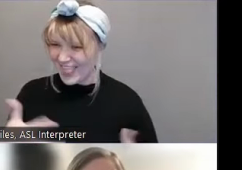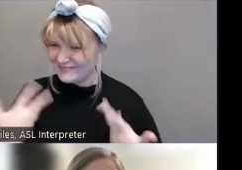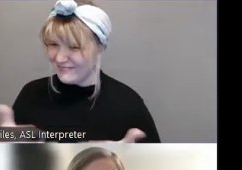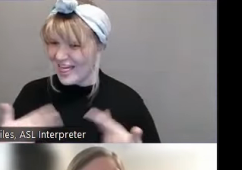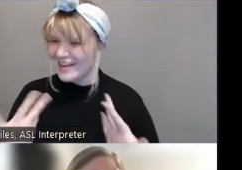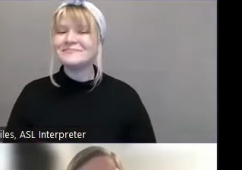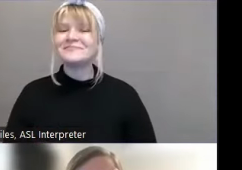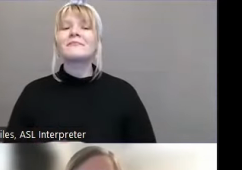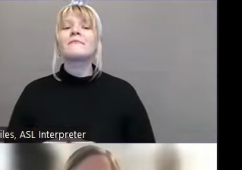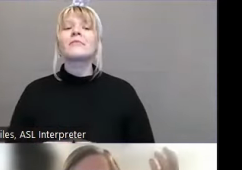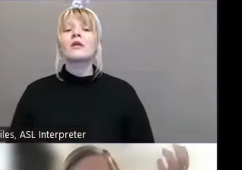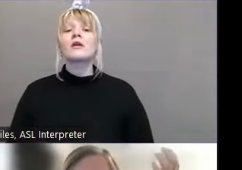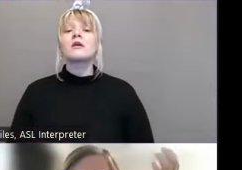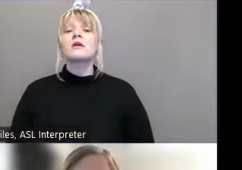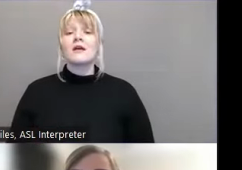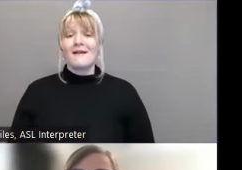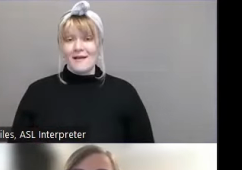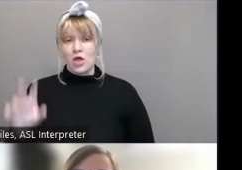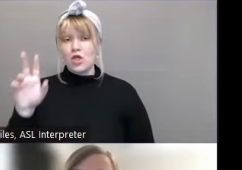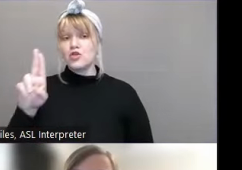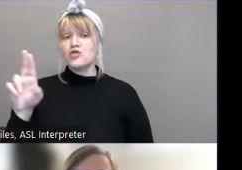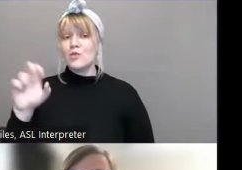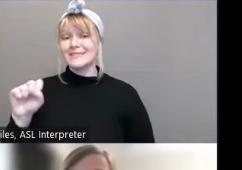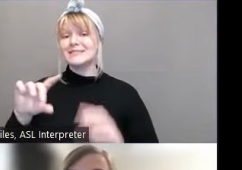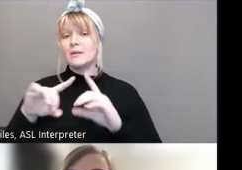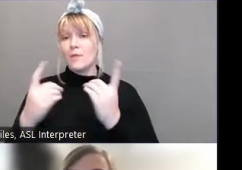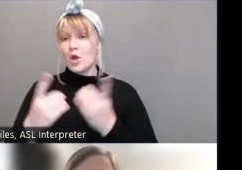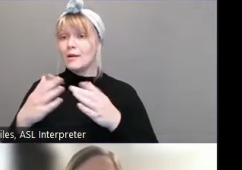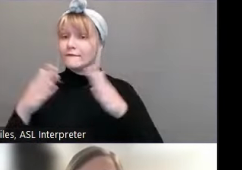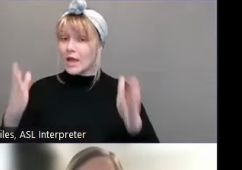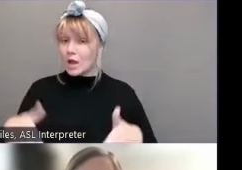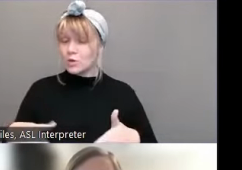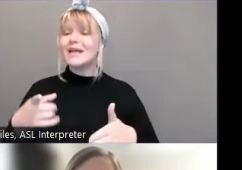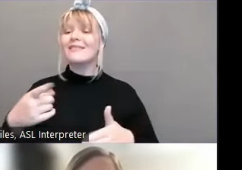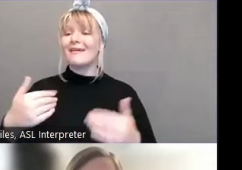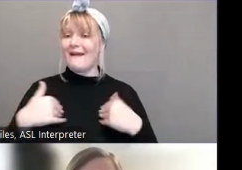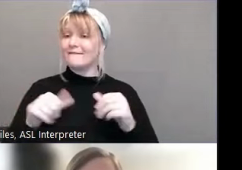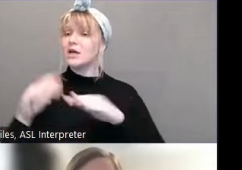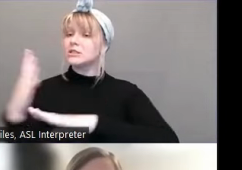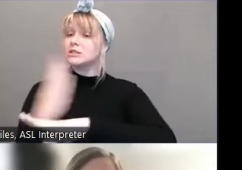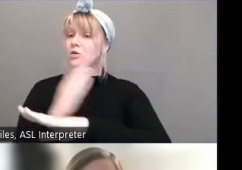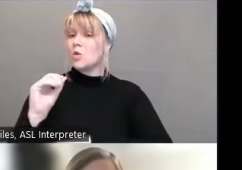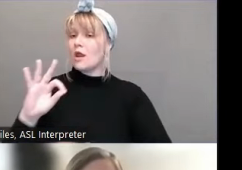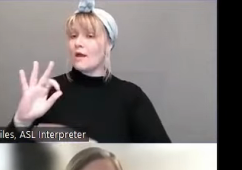of care. These are backbone organizations that are designed to permit a community-wide commitment to end homelessness.